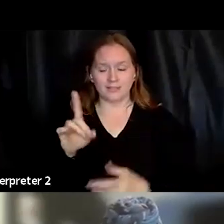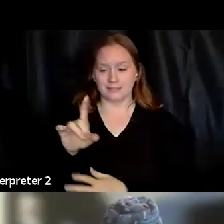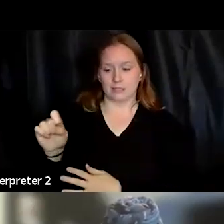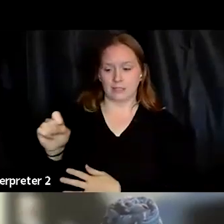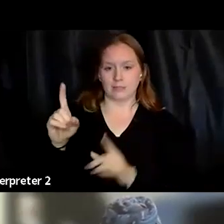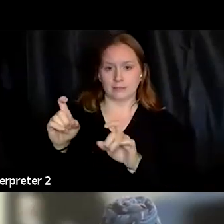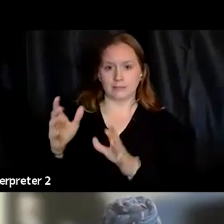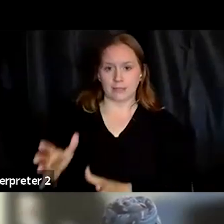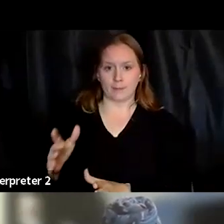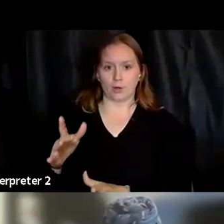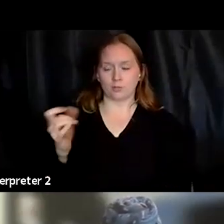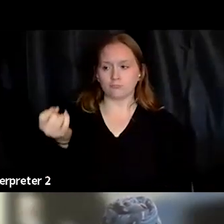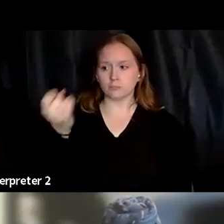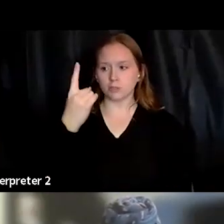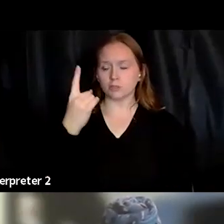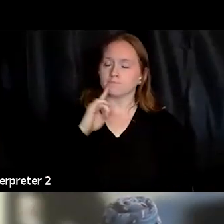the true impact of the symptoms on their life.